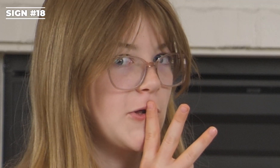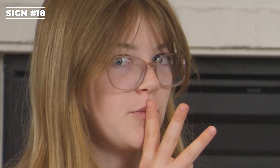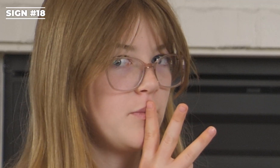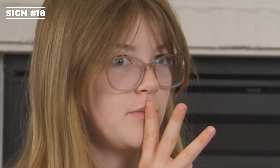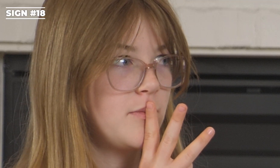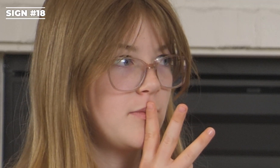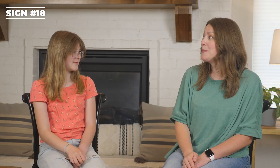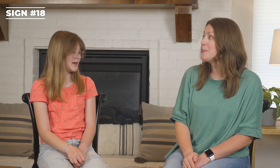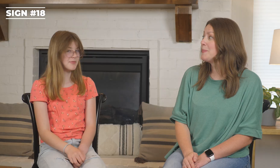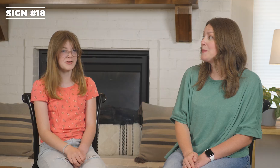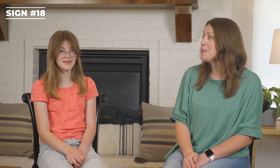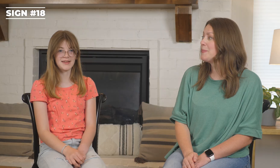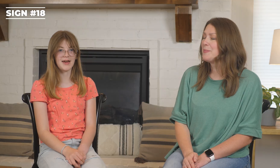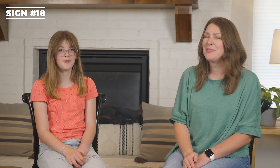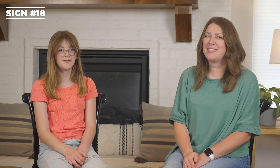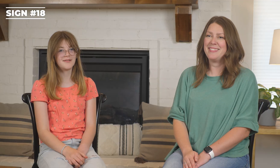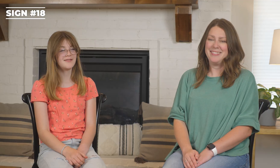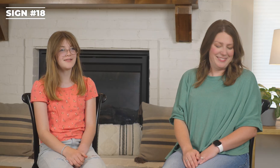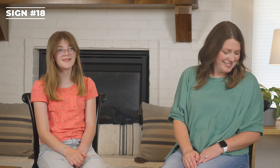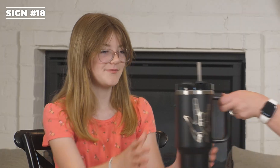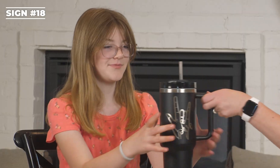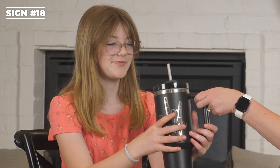No. I'm thirsty now.